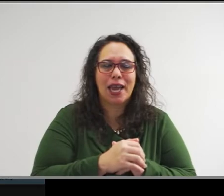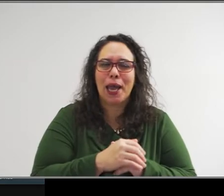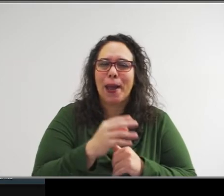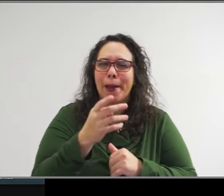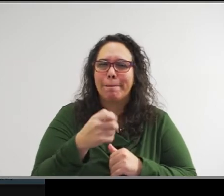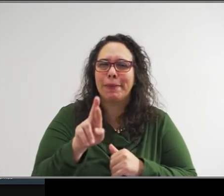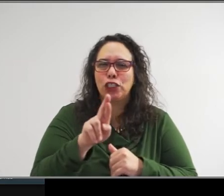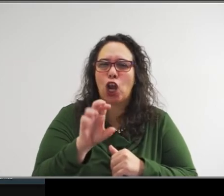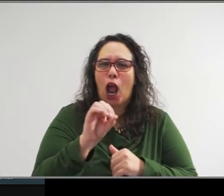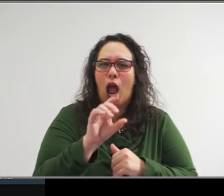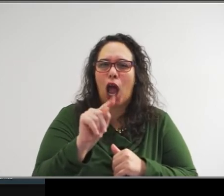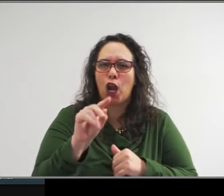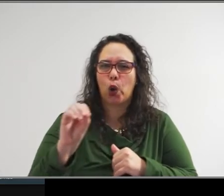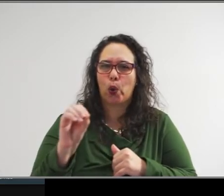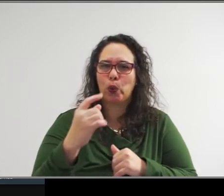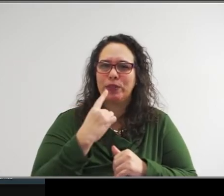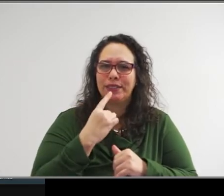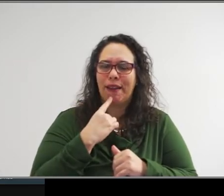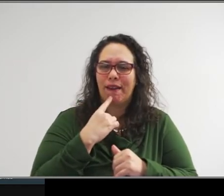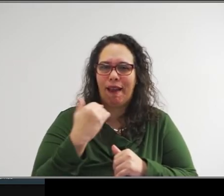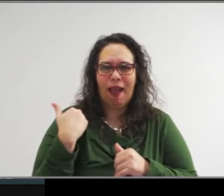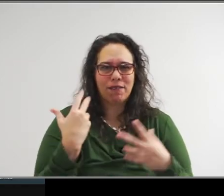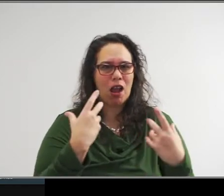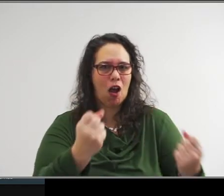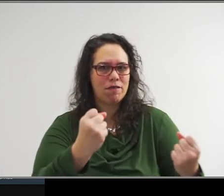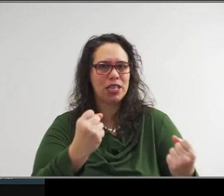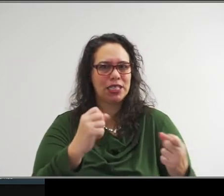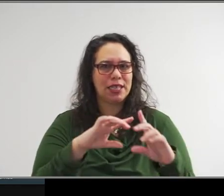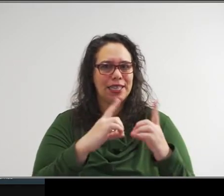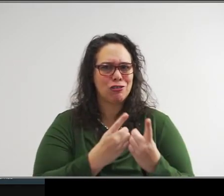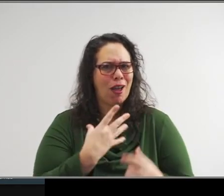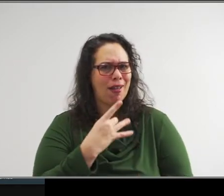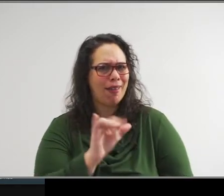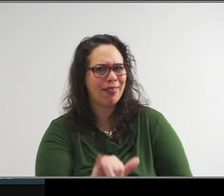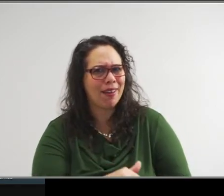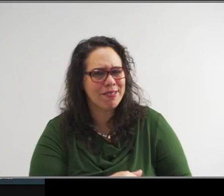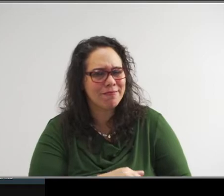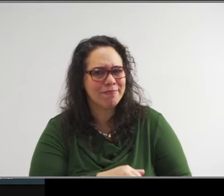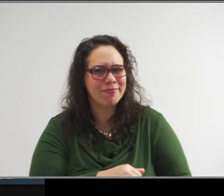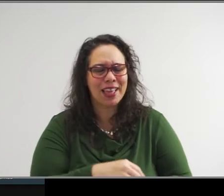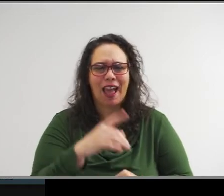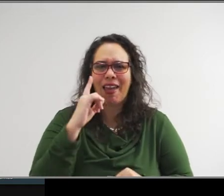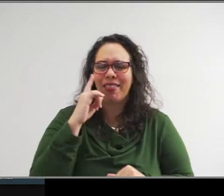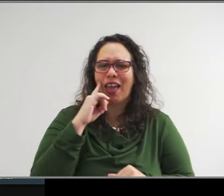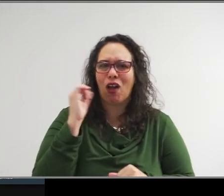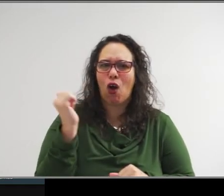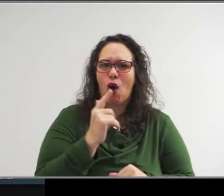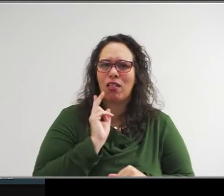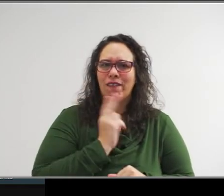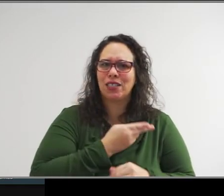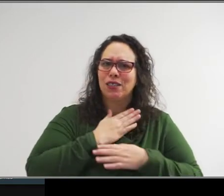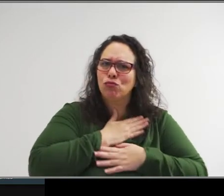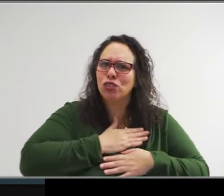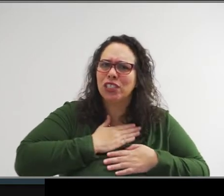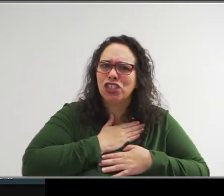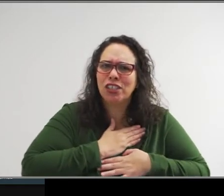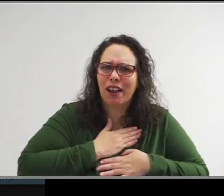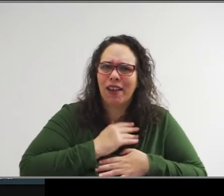about having confidence in our district. And I think all of us appreciate that acknowledgement